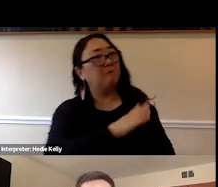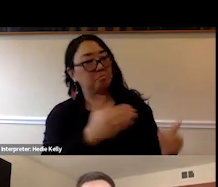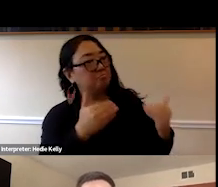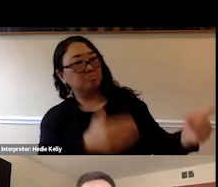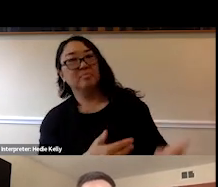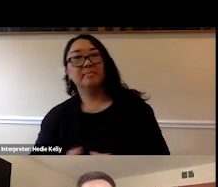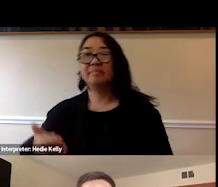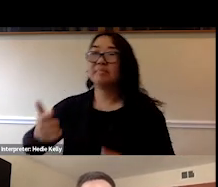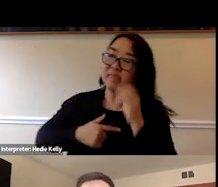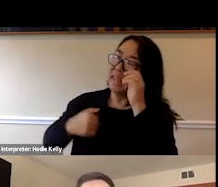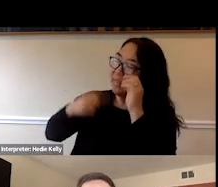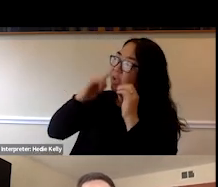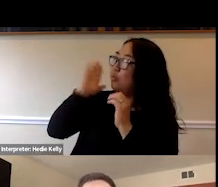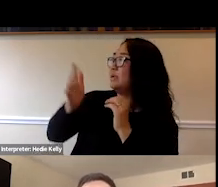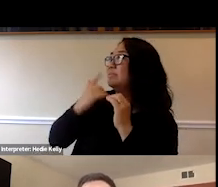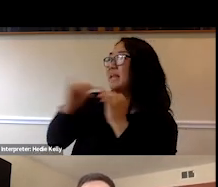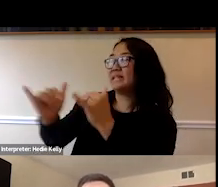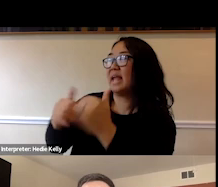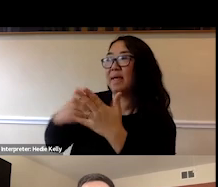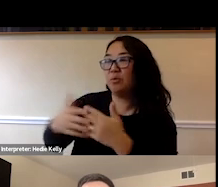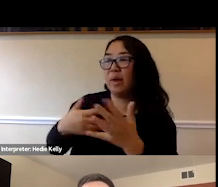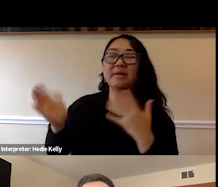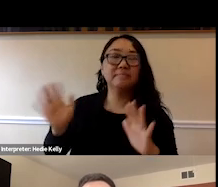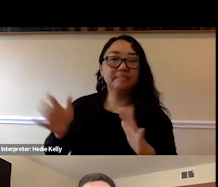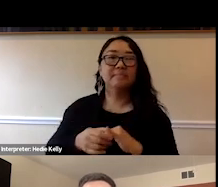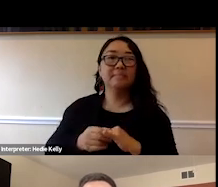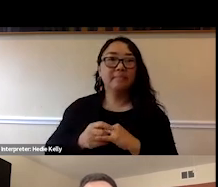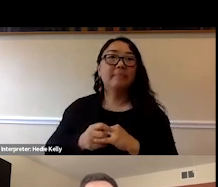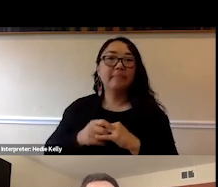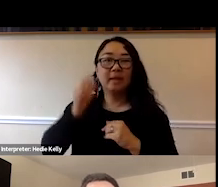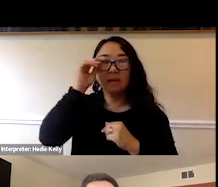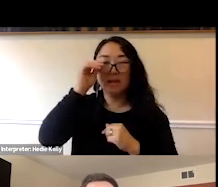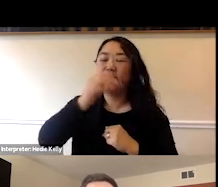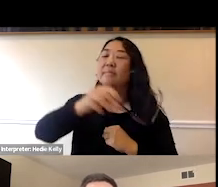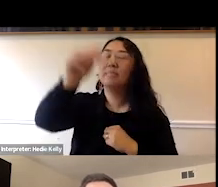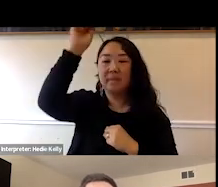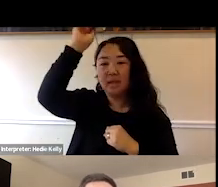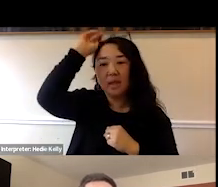I think we're going to say the same thing. Marty is going to get into a little bit